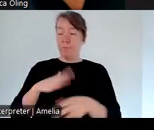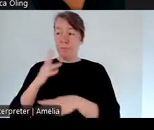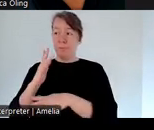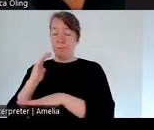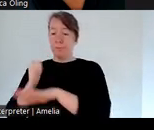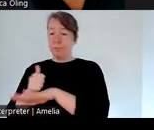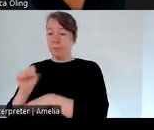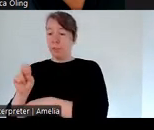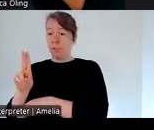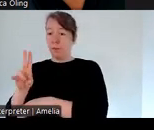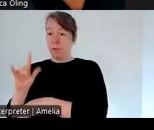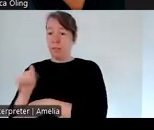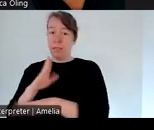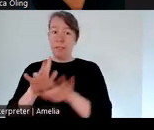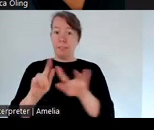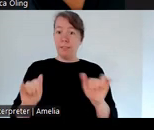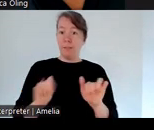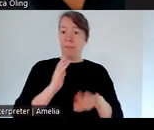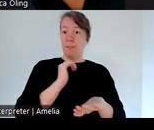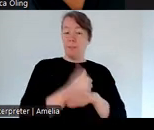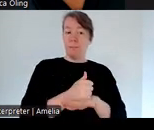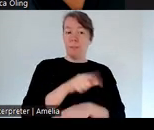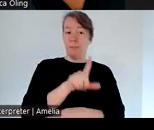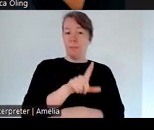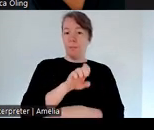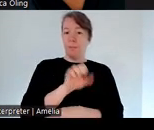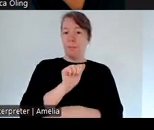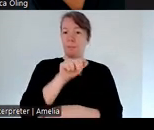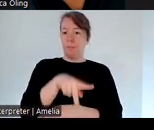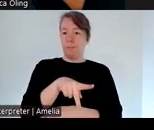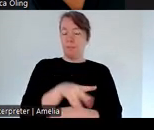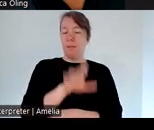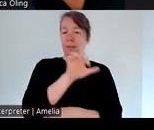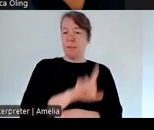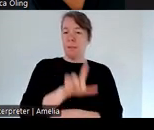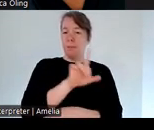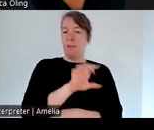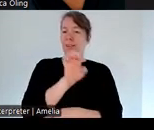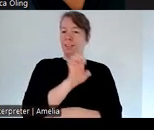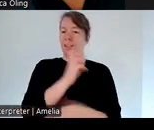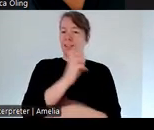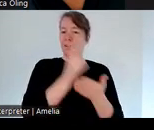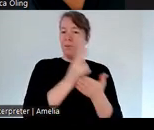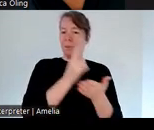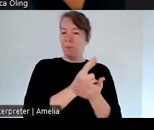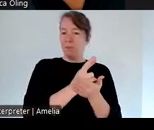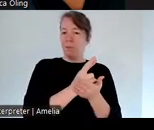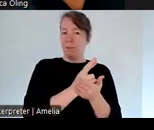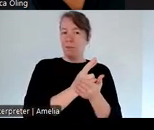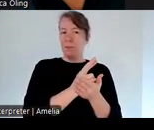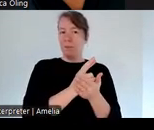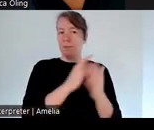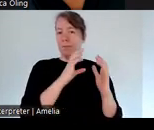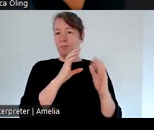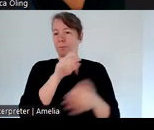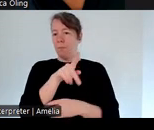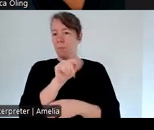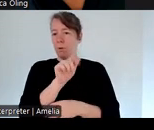um, was LEAP, the Library E-resources Accessibility Portal. And I'm going to put that in the chat as well.